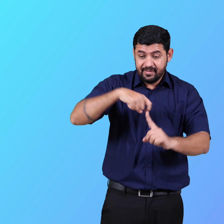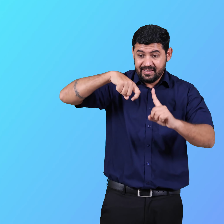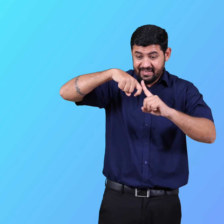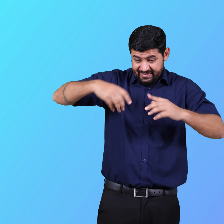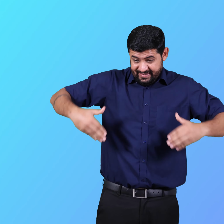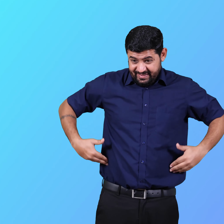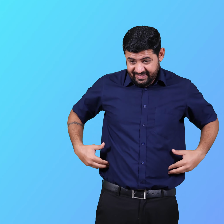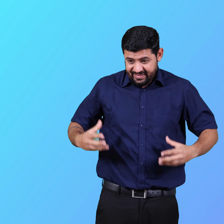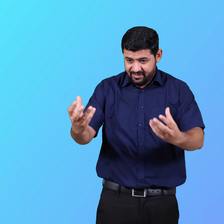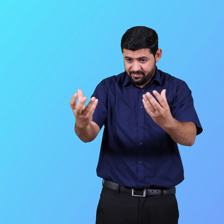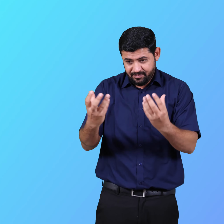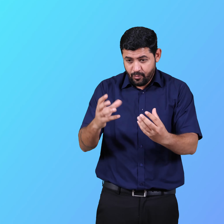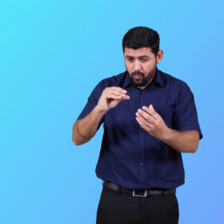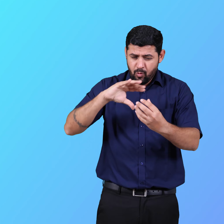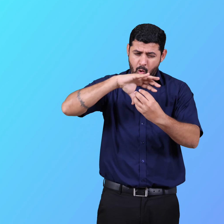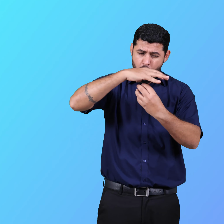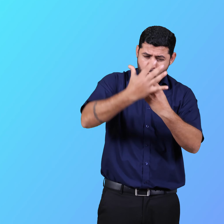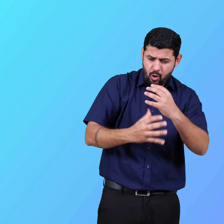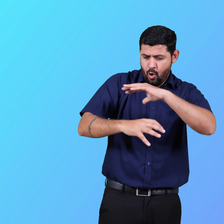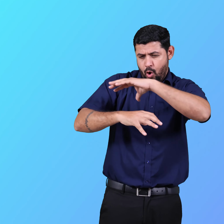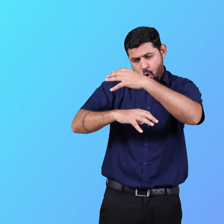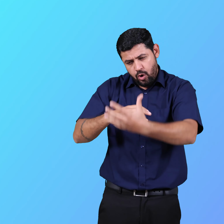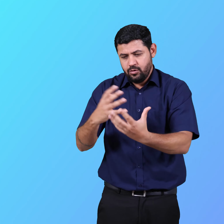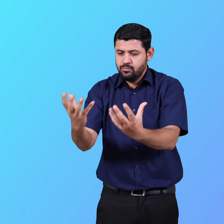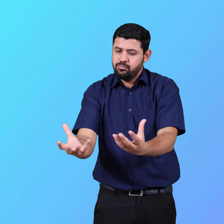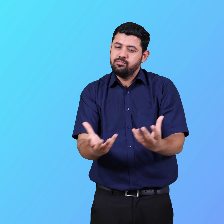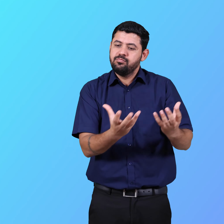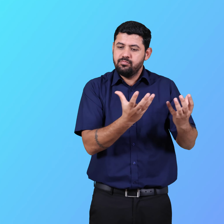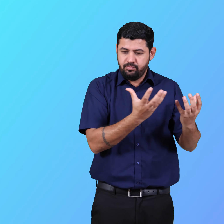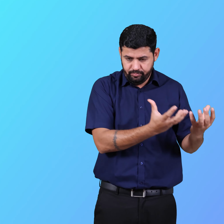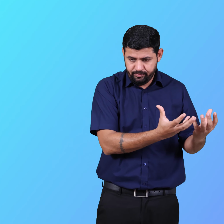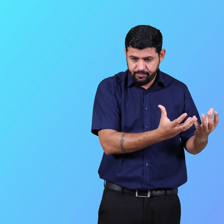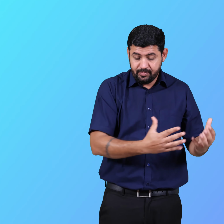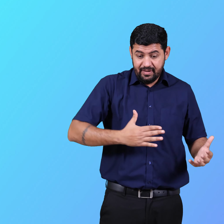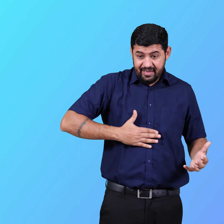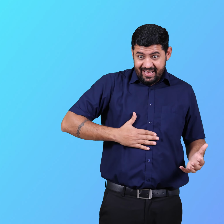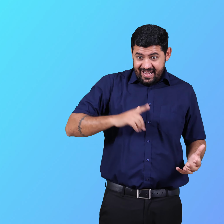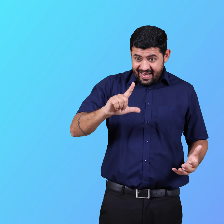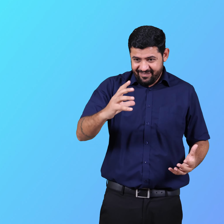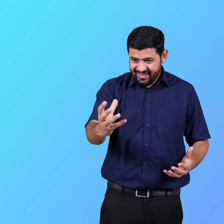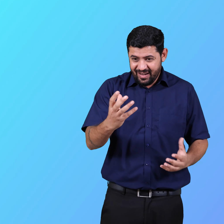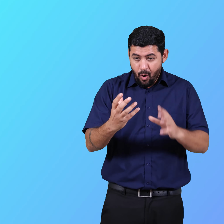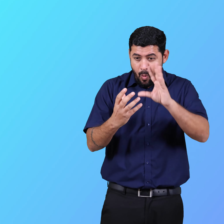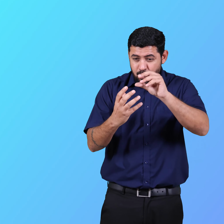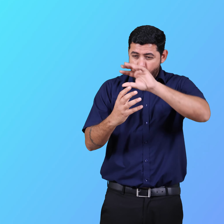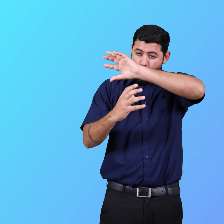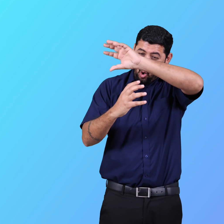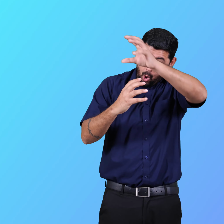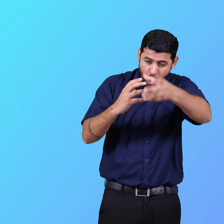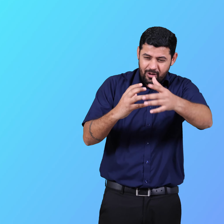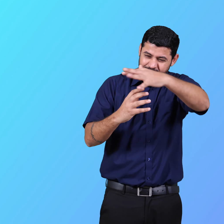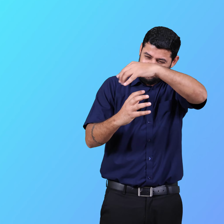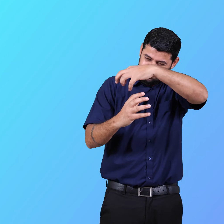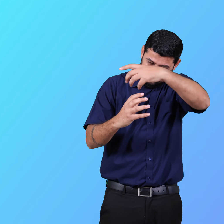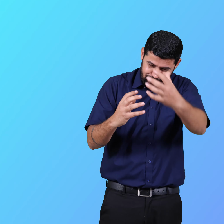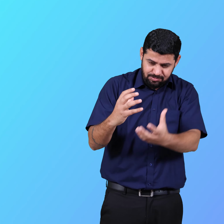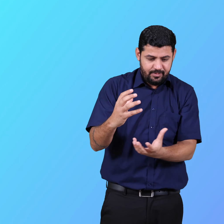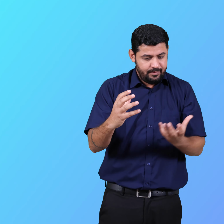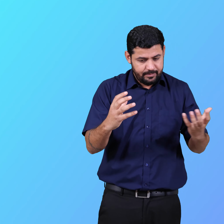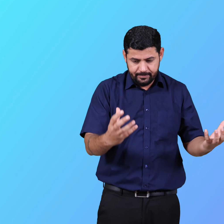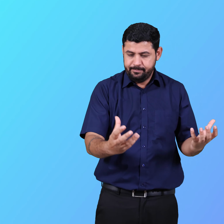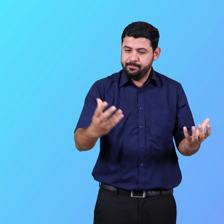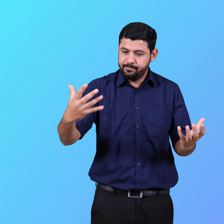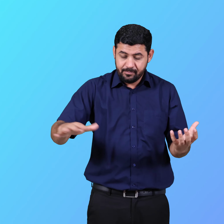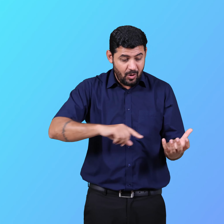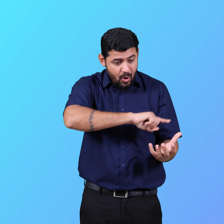He must take the two kidneys and the fat covering them near the lower back muscle. He must also take the fatty part of the liver. He must remove it with the kidneys.